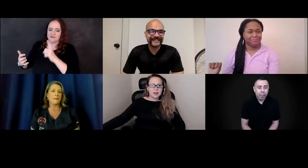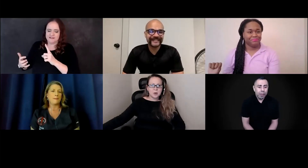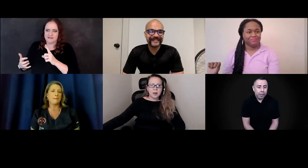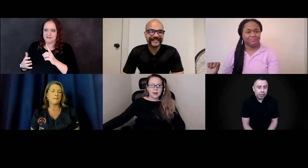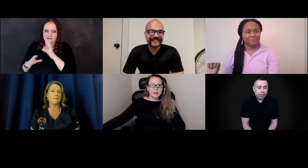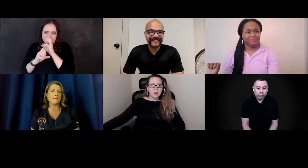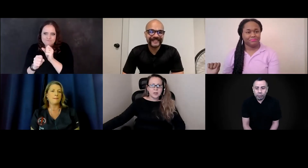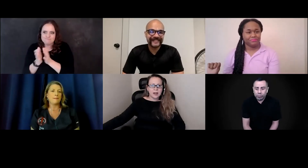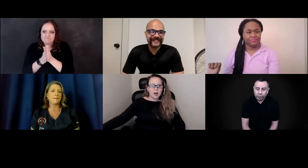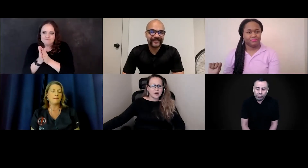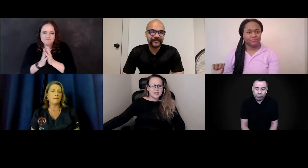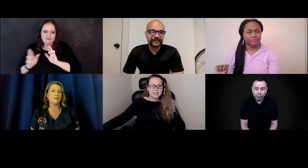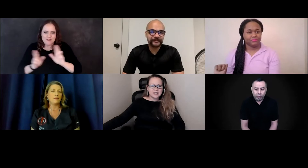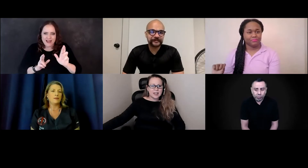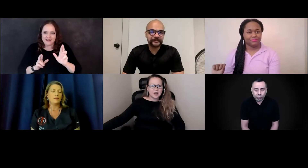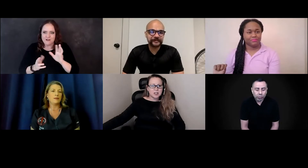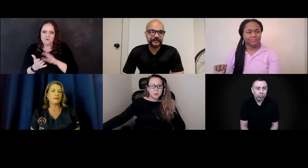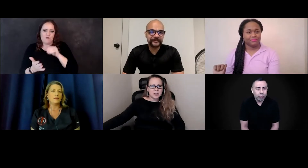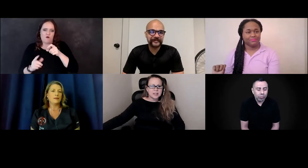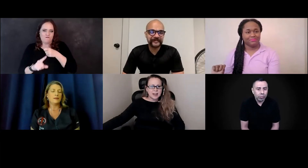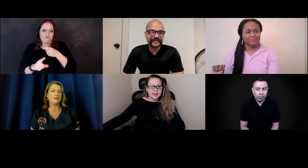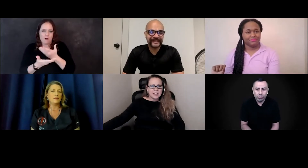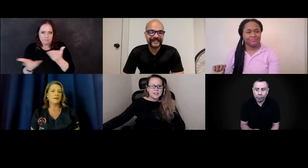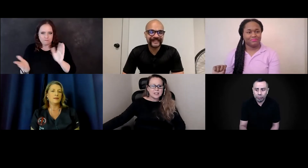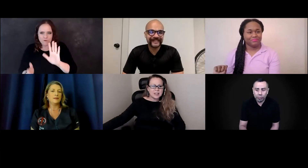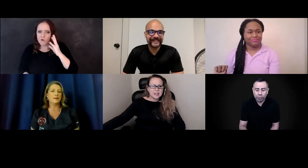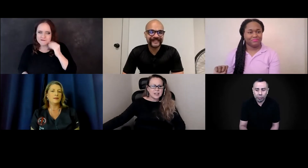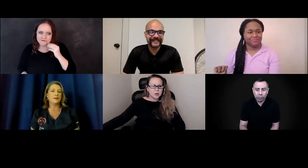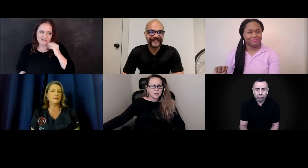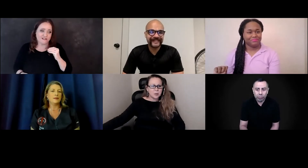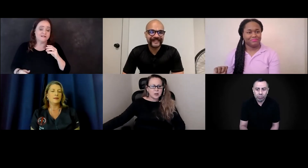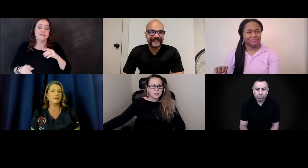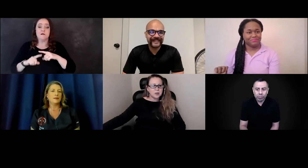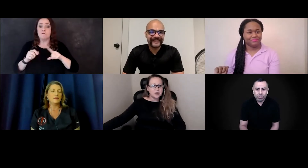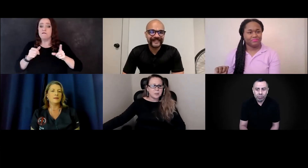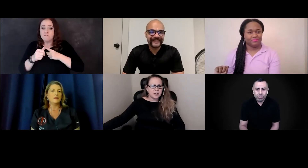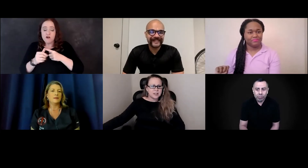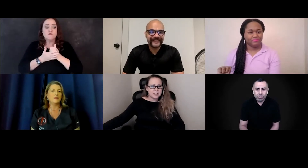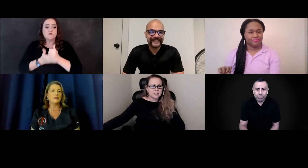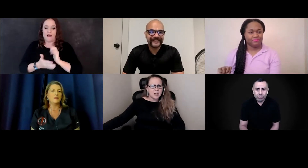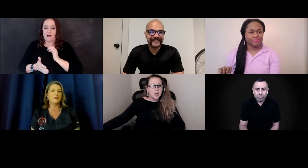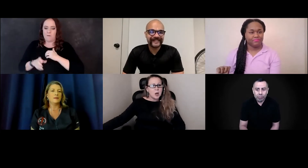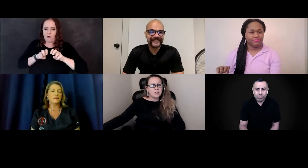And I know our attendees today are super excited to dig in learn from all of you and your experiences.